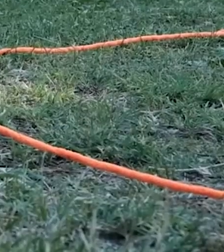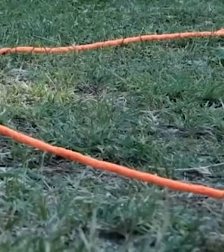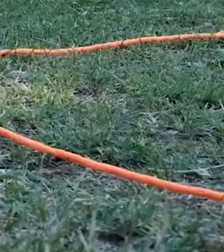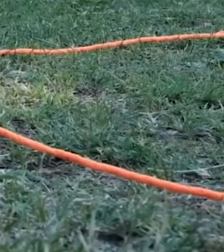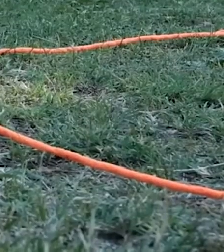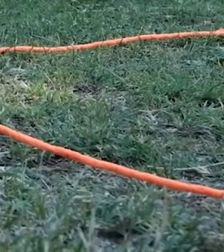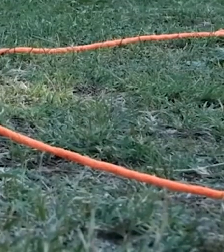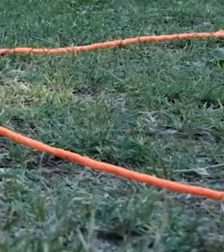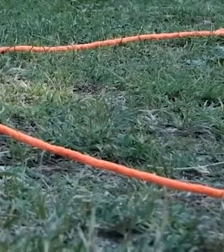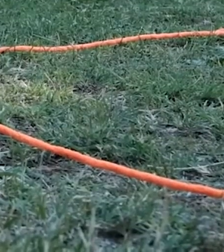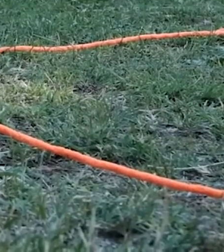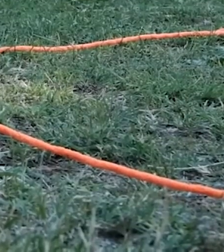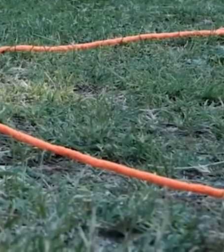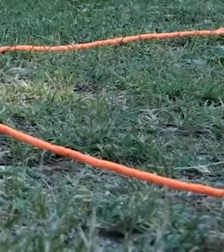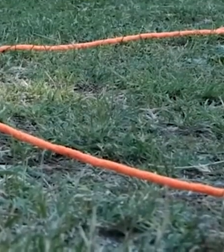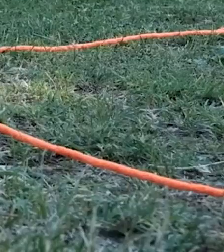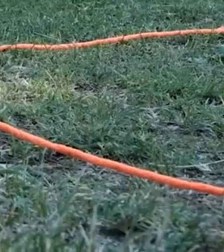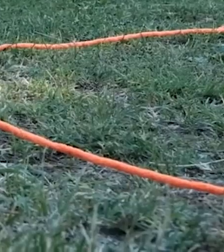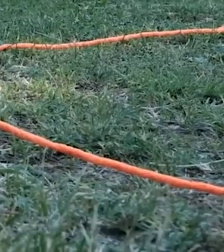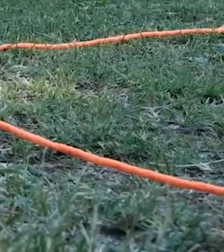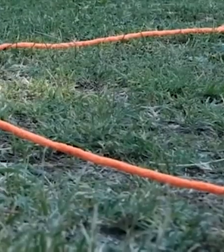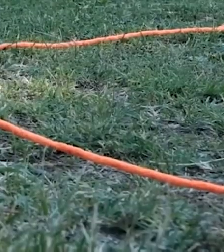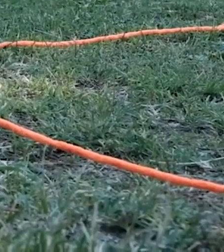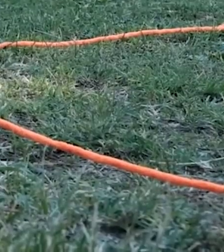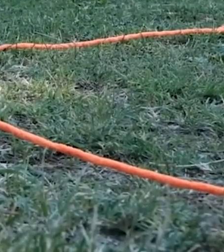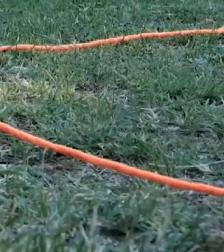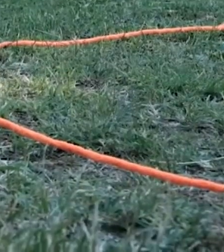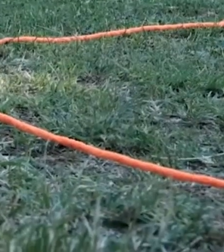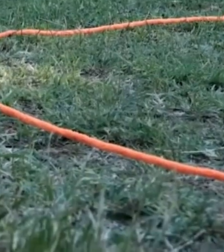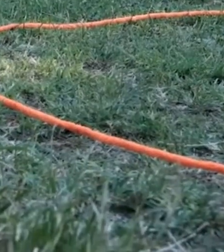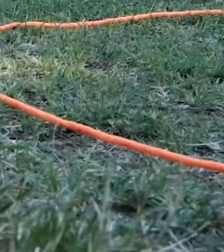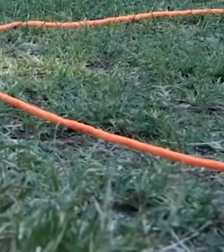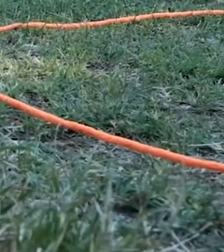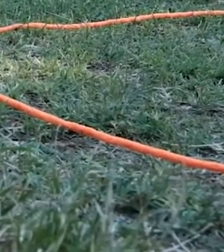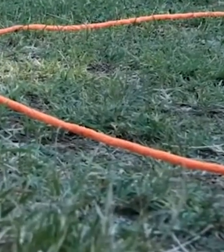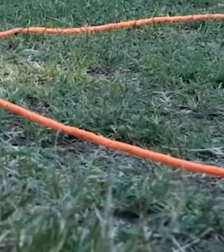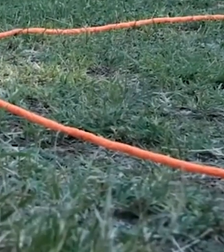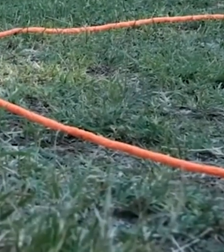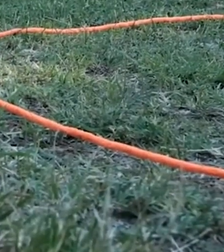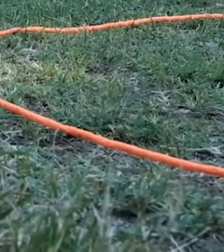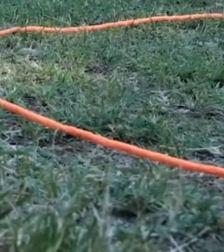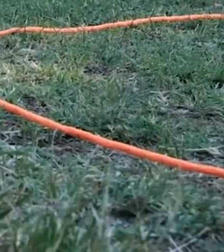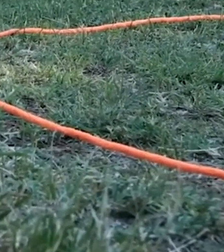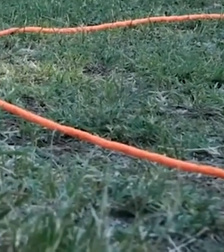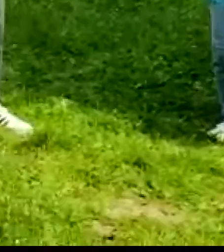participation of young people in the creation of welcoming intercultural and inclusive communities